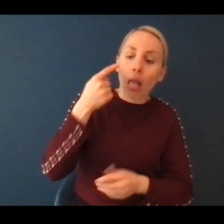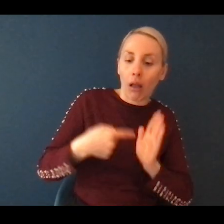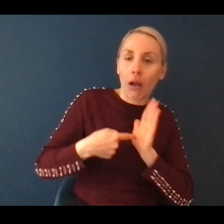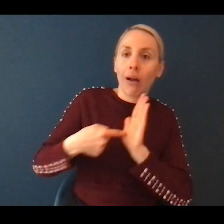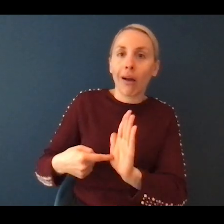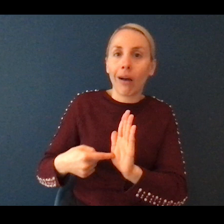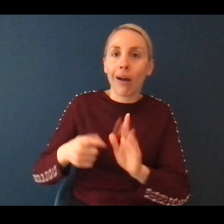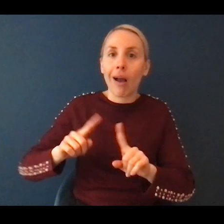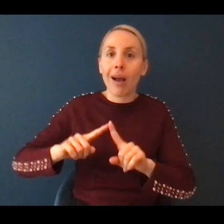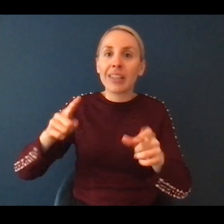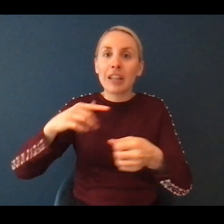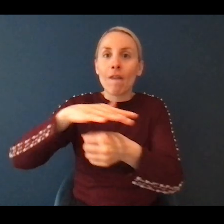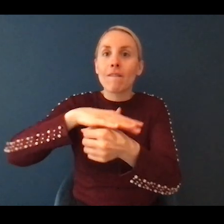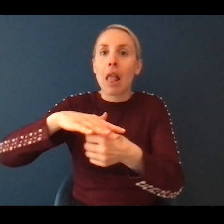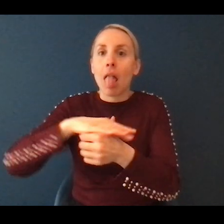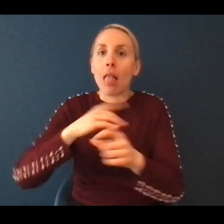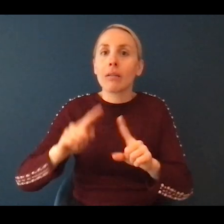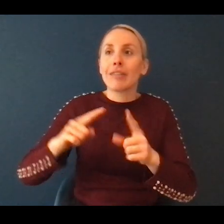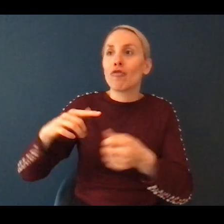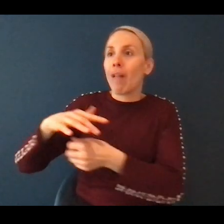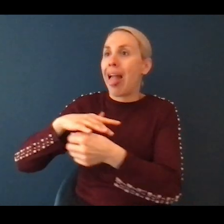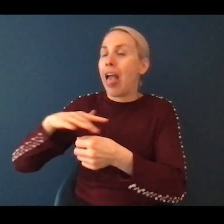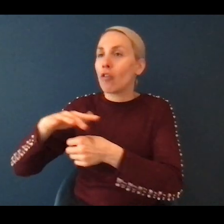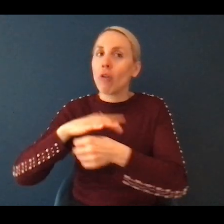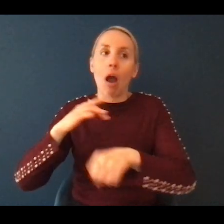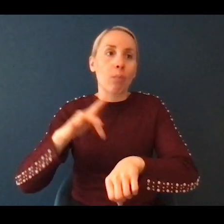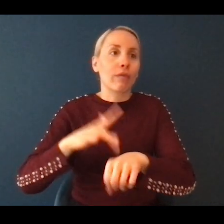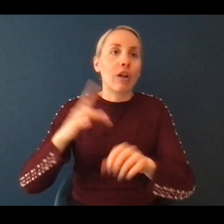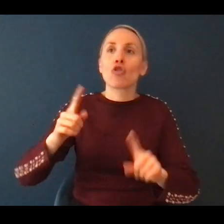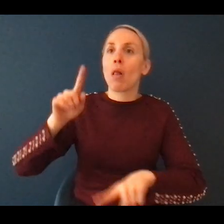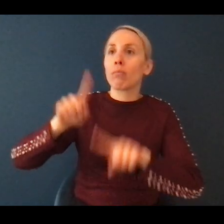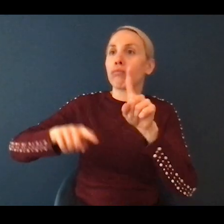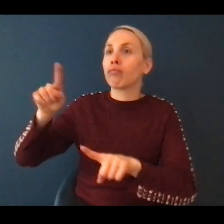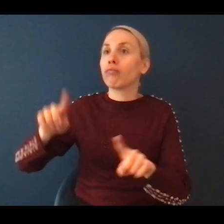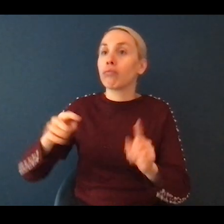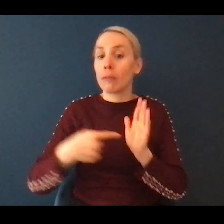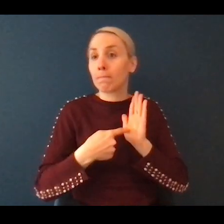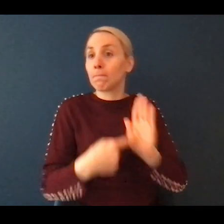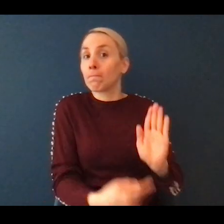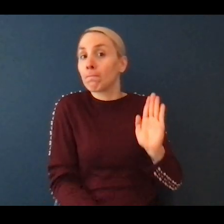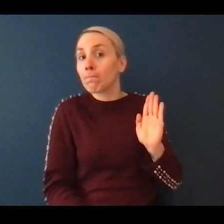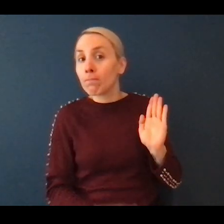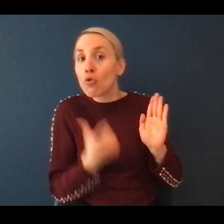and different types of experience you know not just maybe your peer artist but also curators